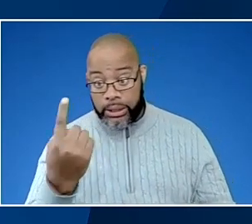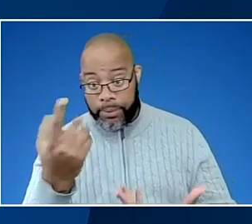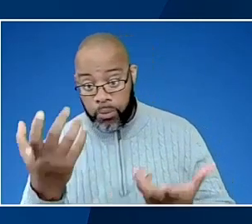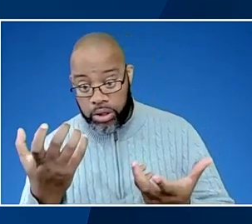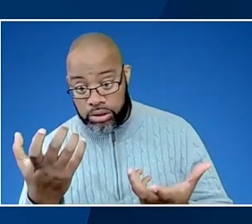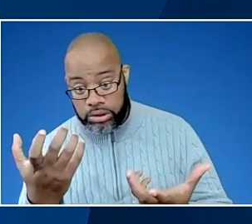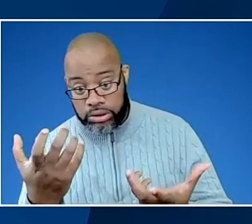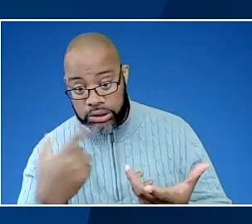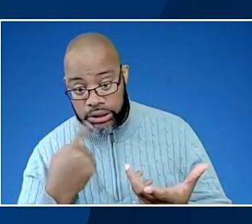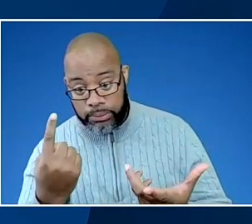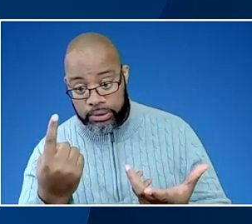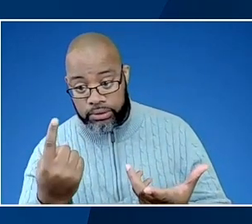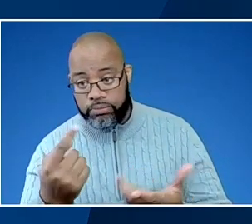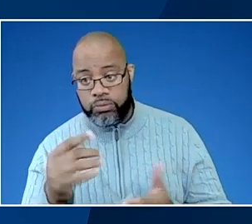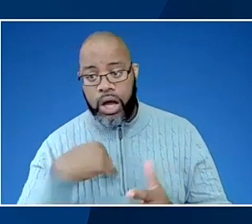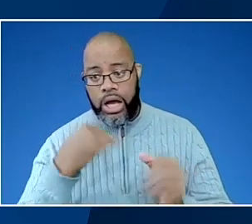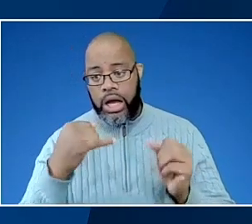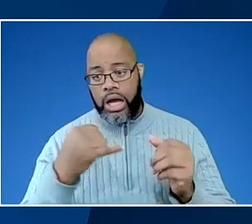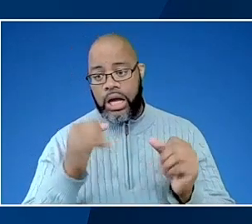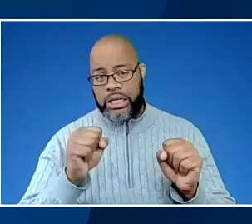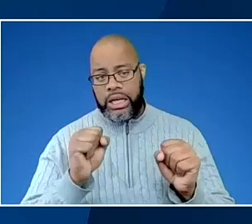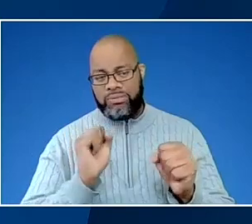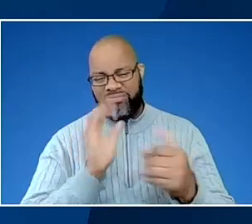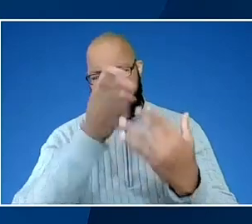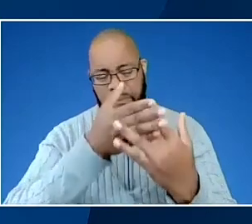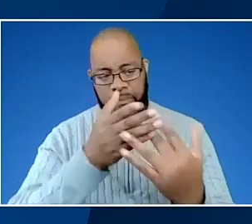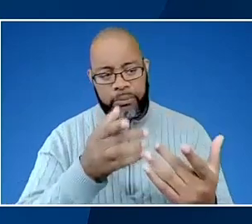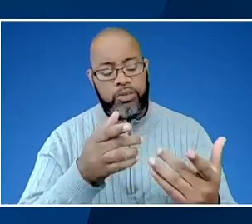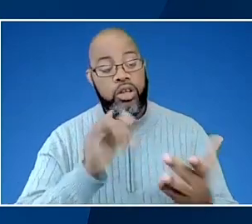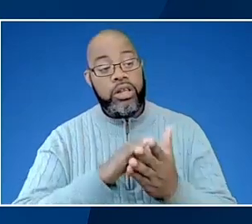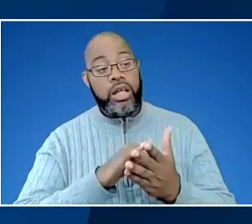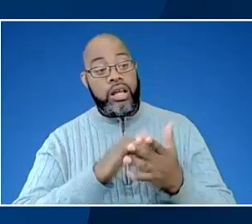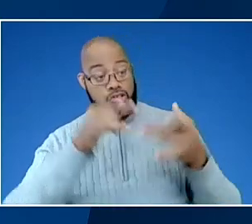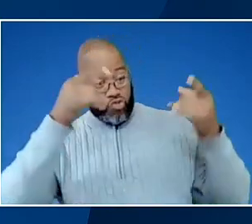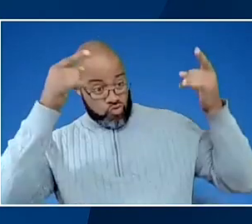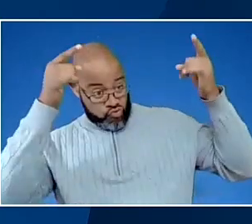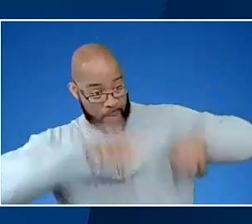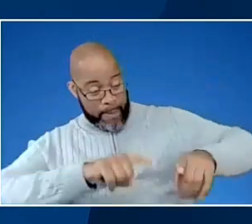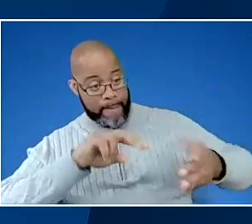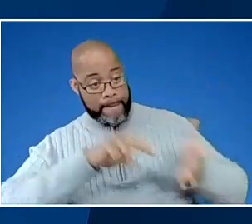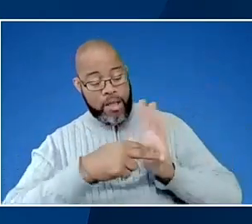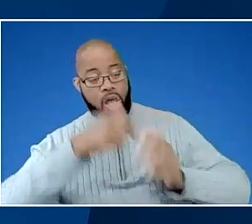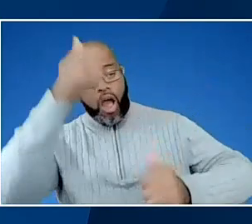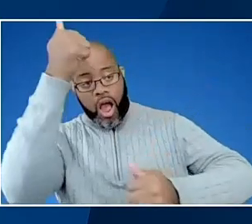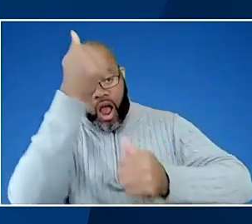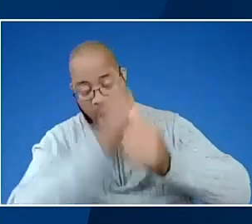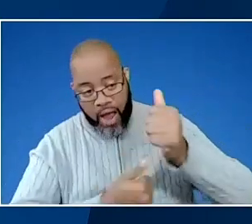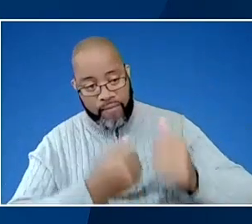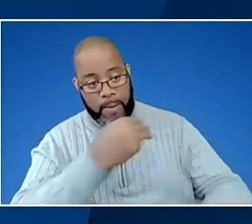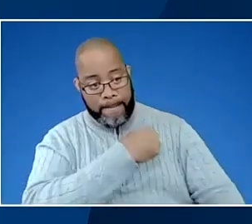No. Well, I can just step in, just to be clear. So the consensus means that everyone- every member of the committee